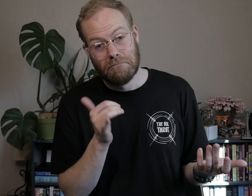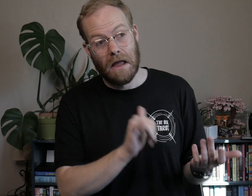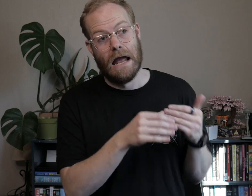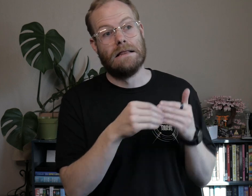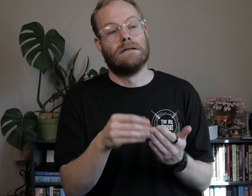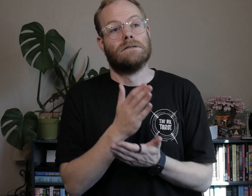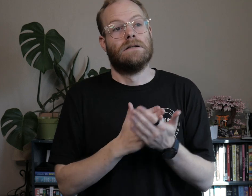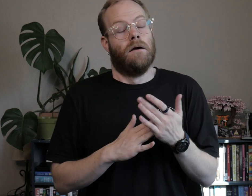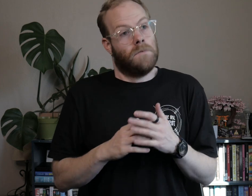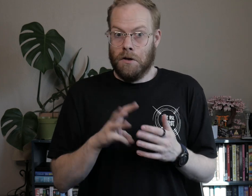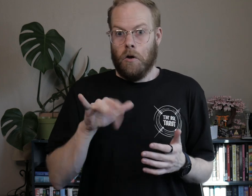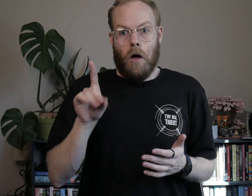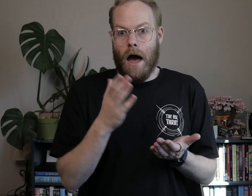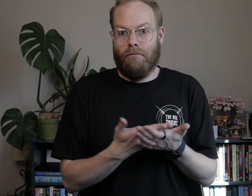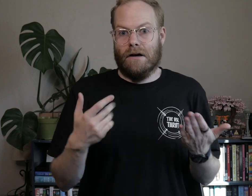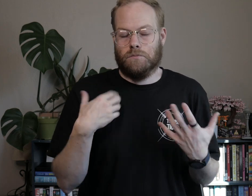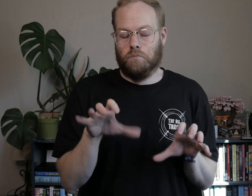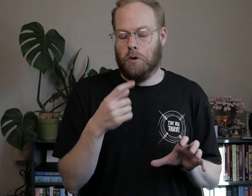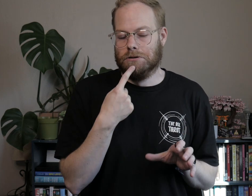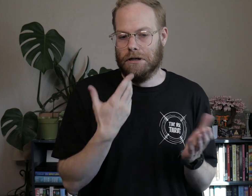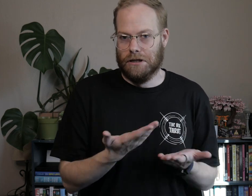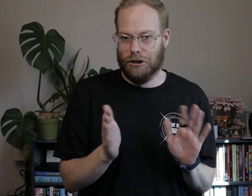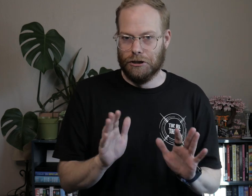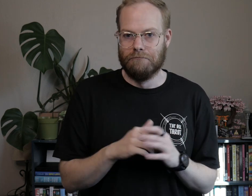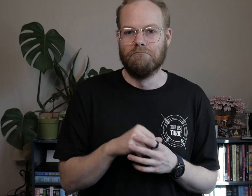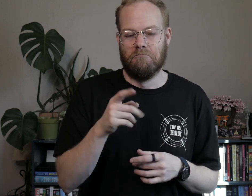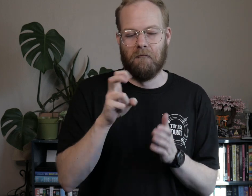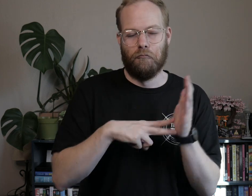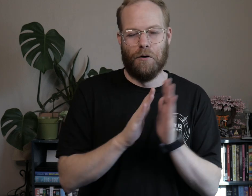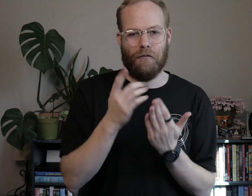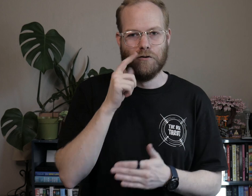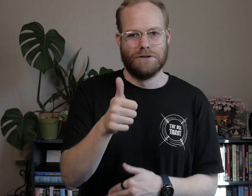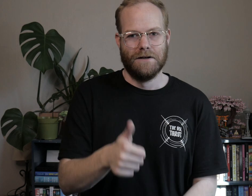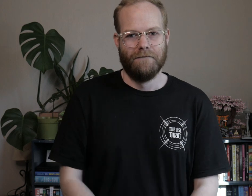This leads to some wild things which I won’t say here, you have to read the book for yourself!